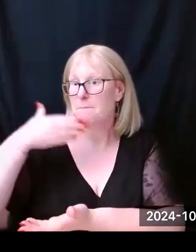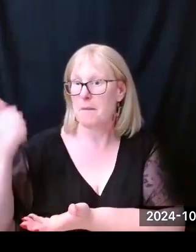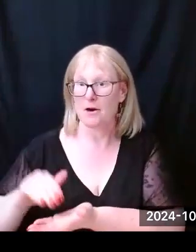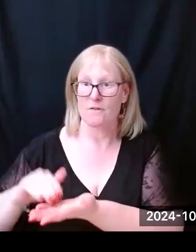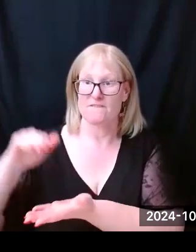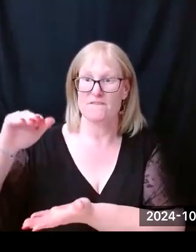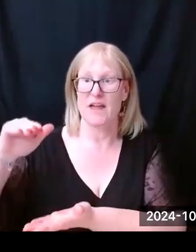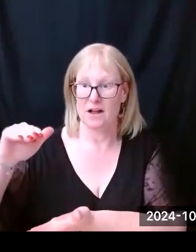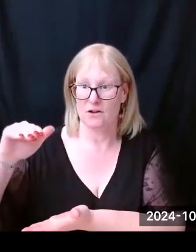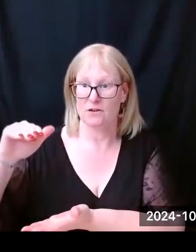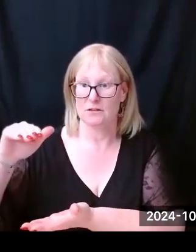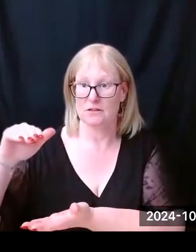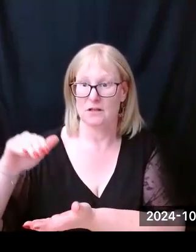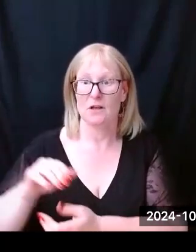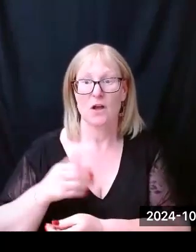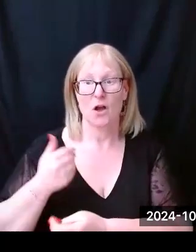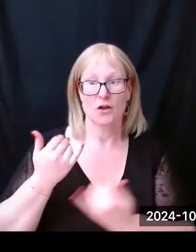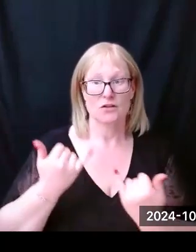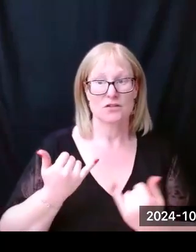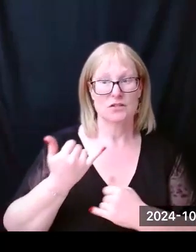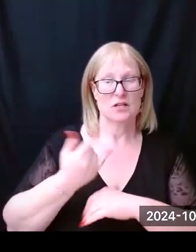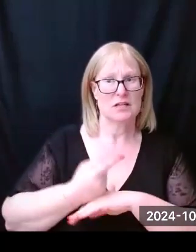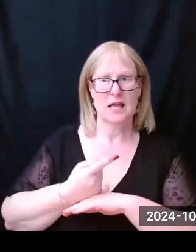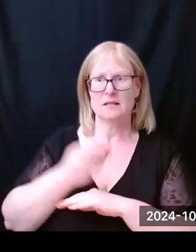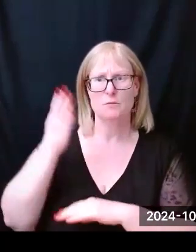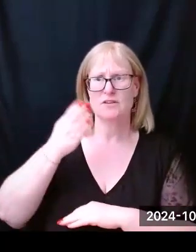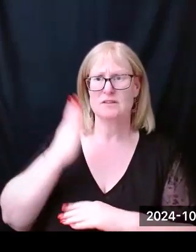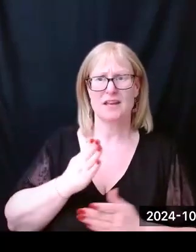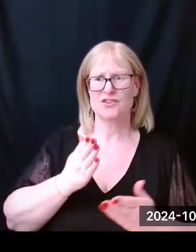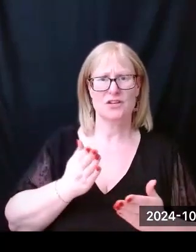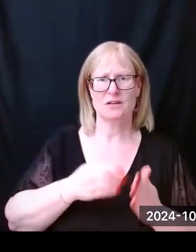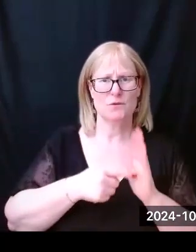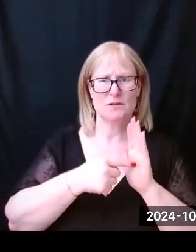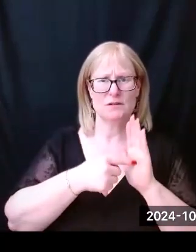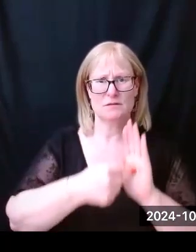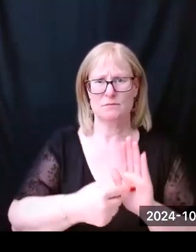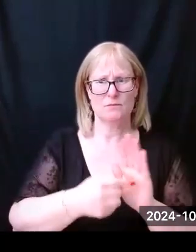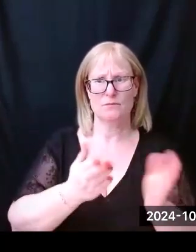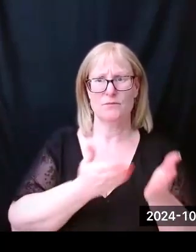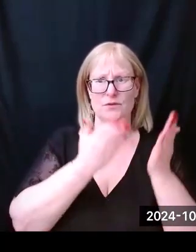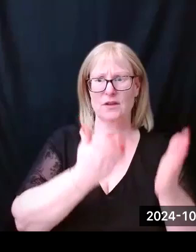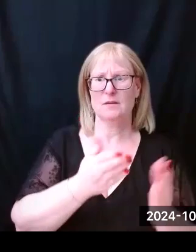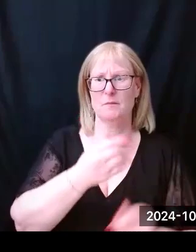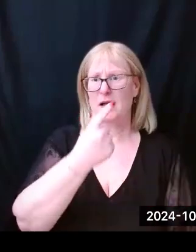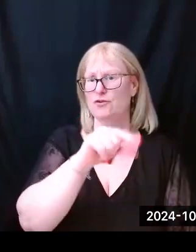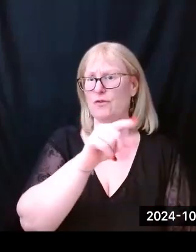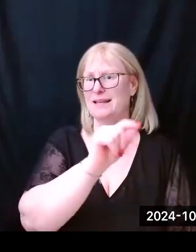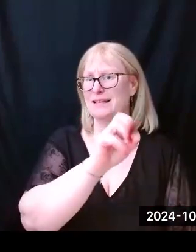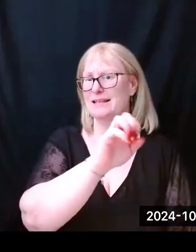presentation is brought to you by green tea, right with you, you can be a little bit more present and available to help them.